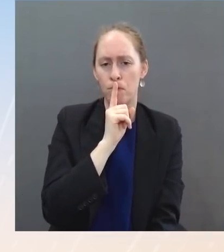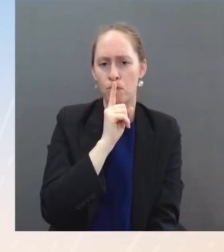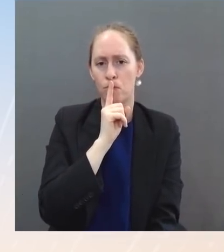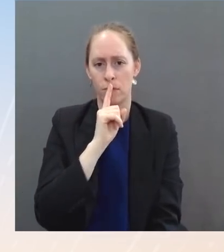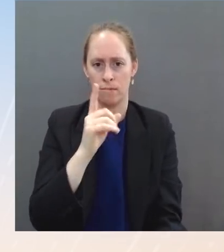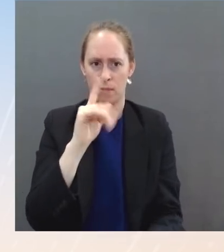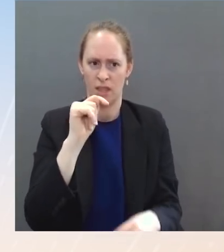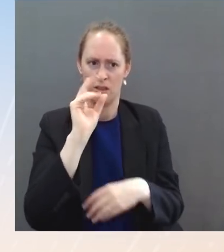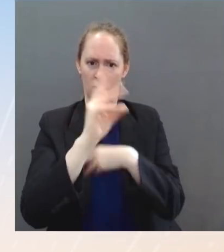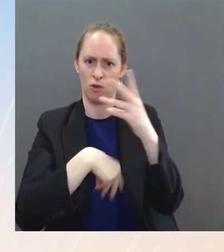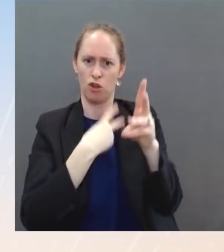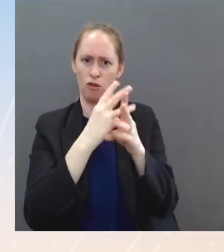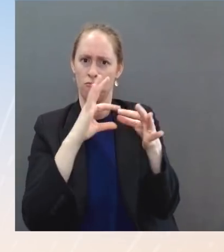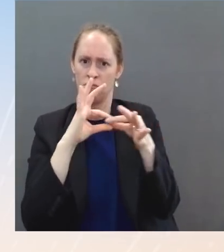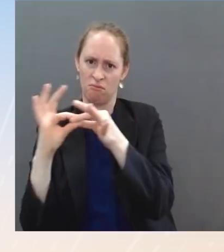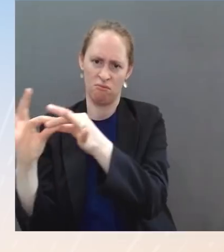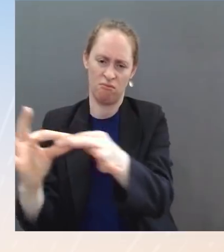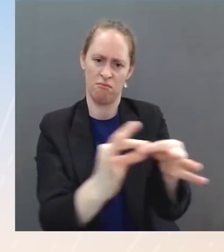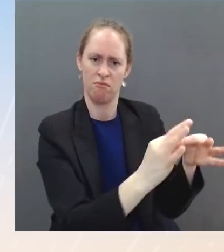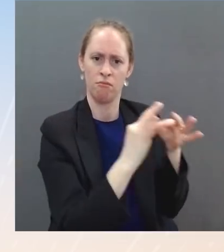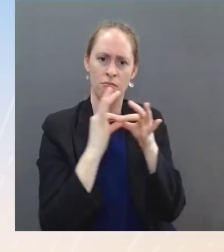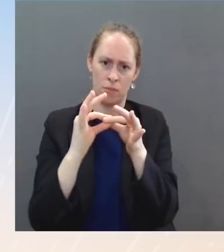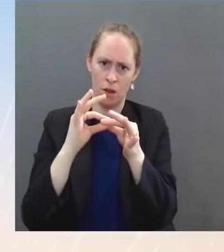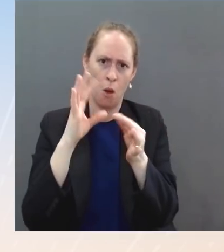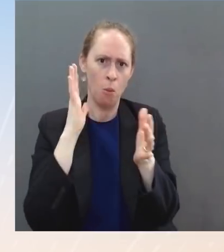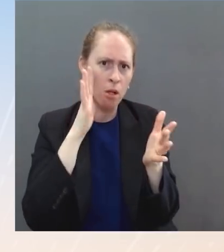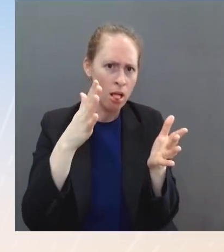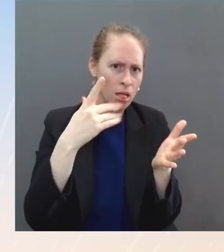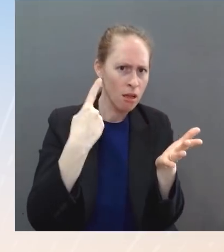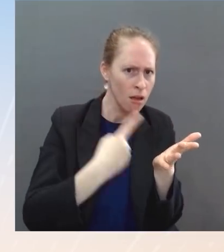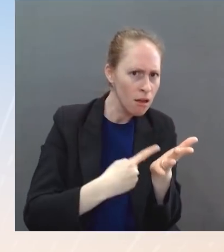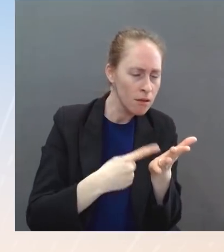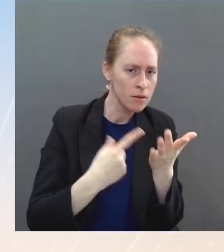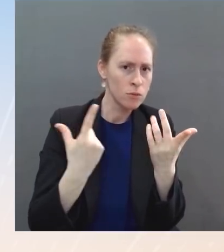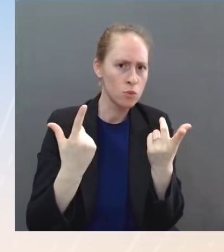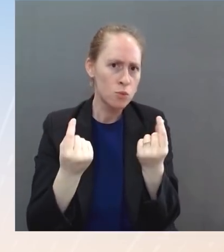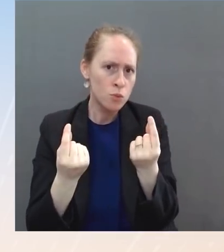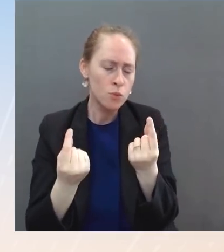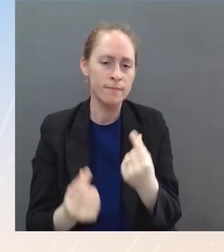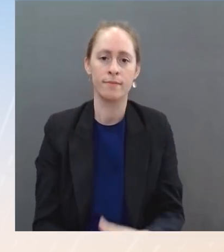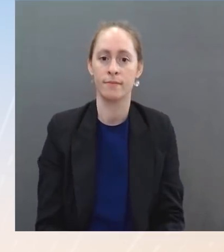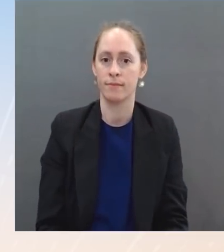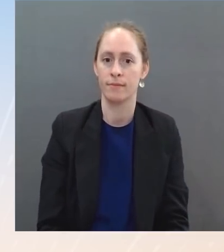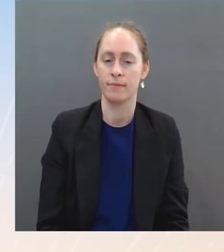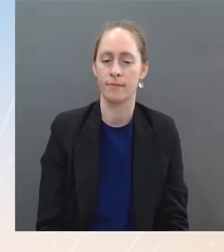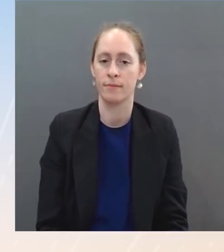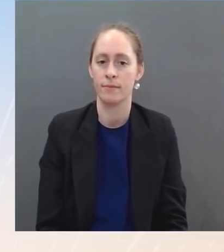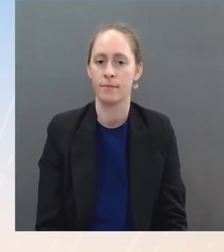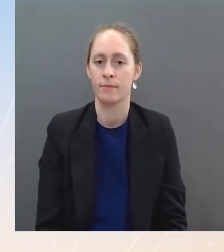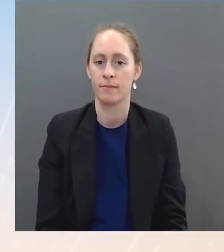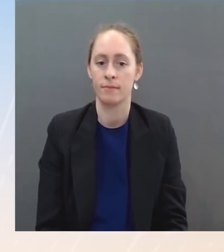And what I can communicate is the very real, sustained,